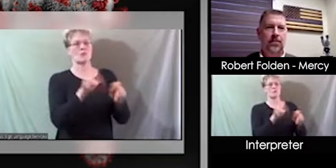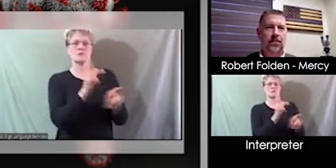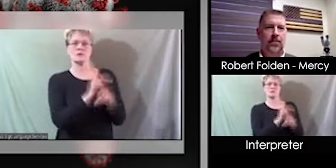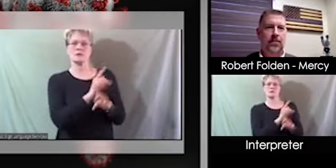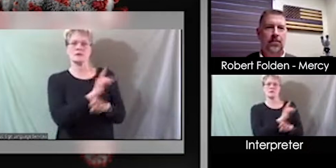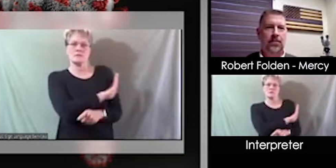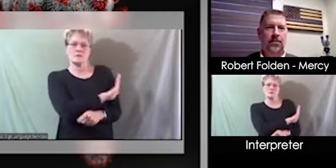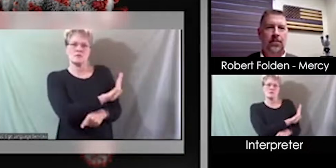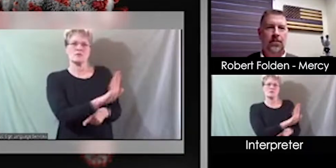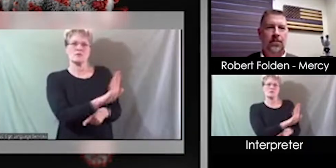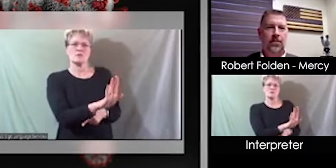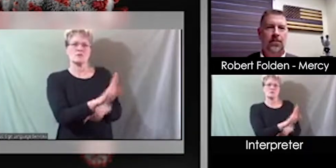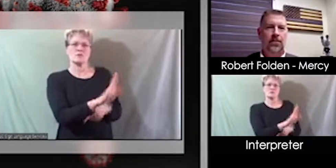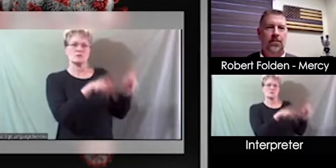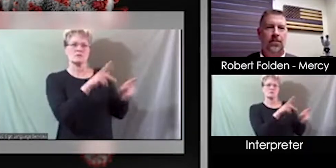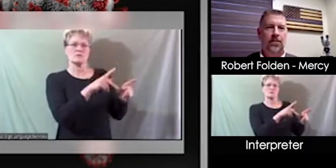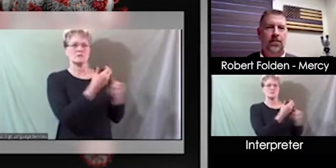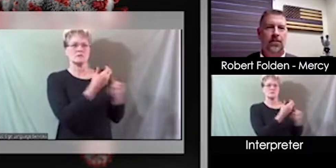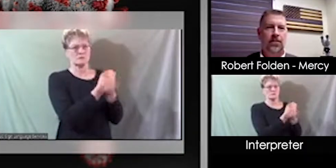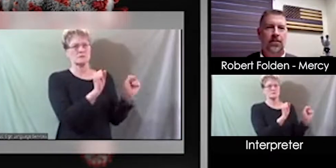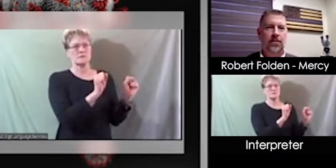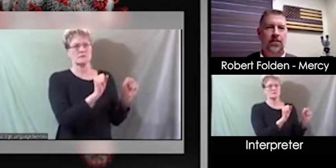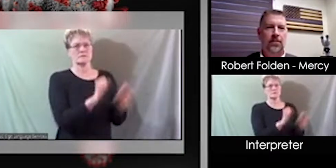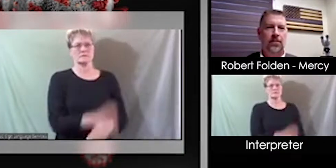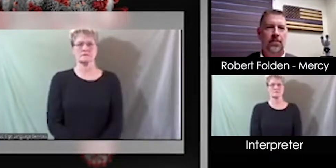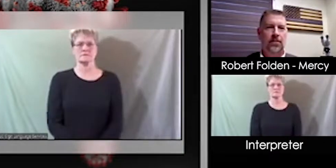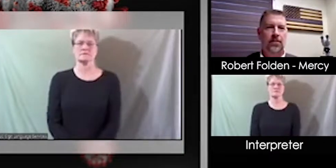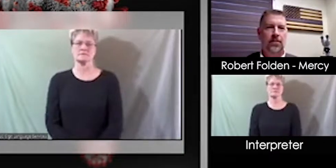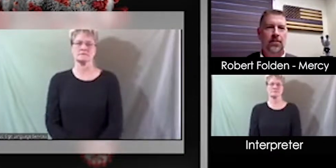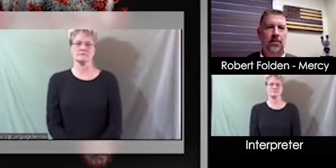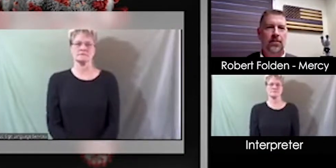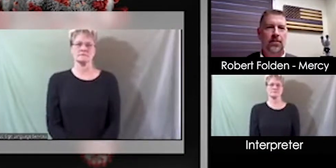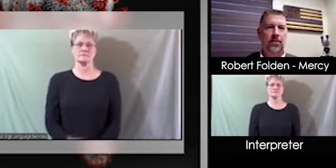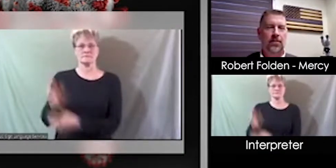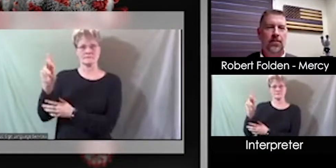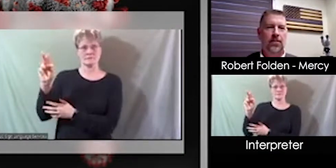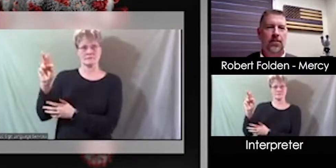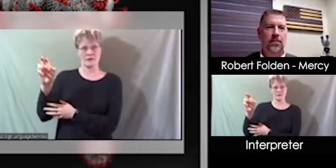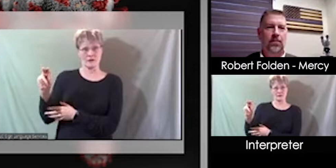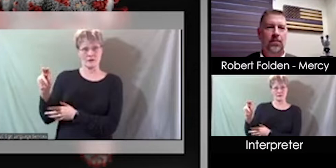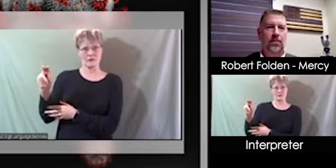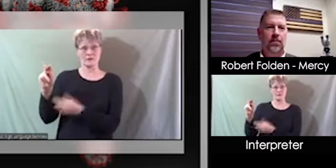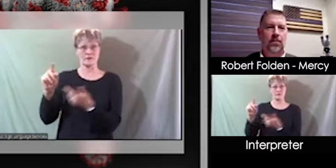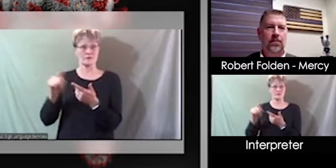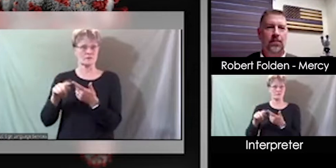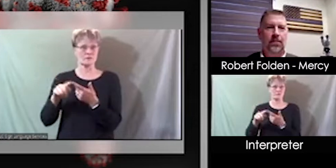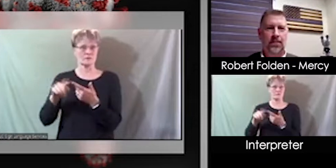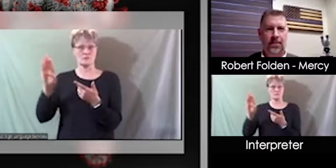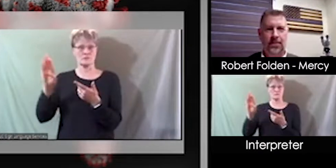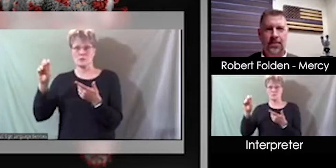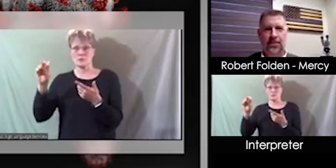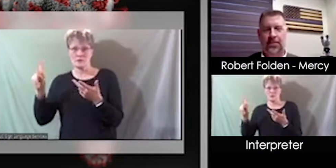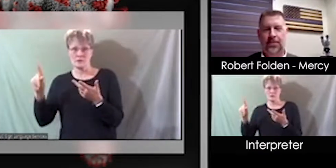And Karen or Dr Ramstrom or brandy which of you would like to go first.